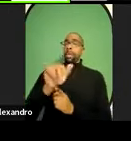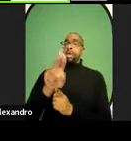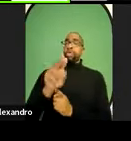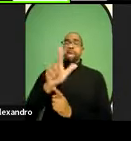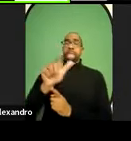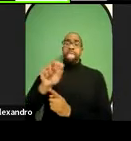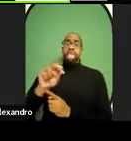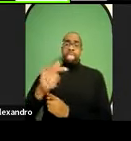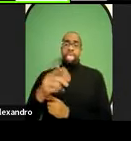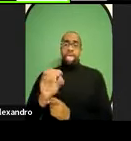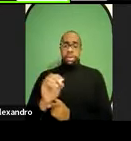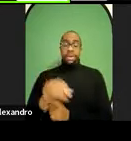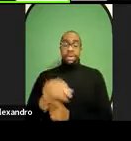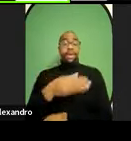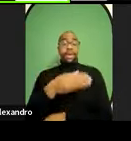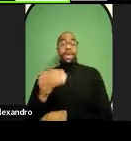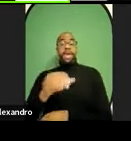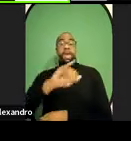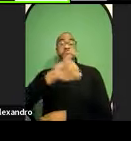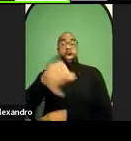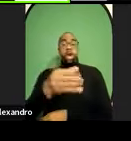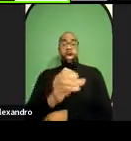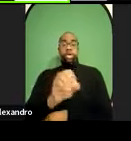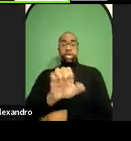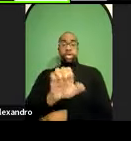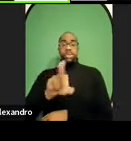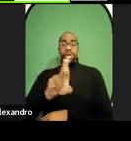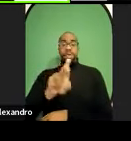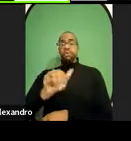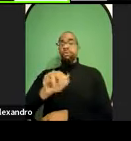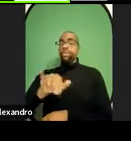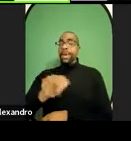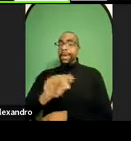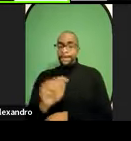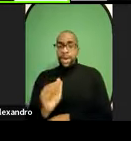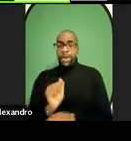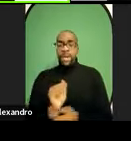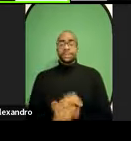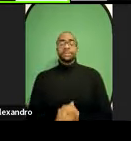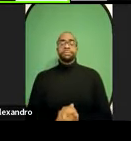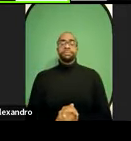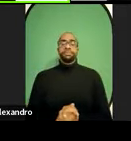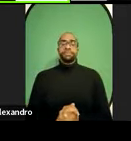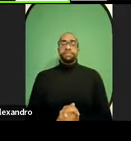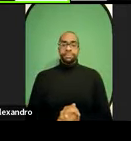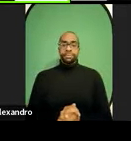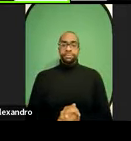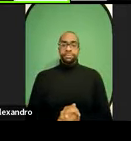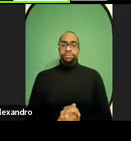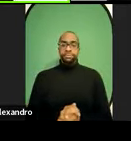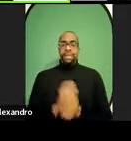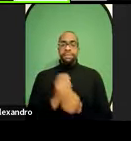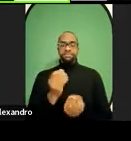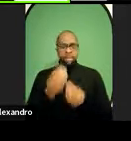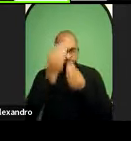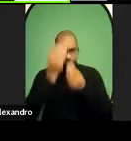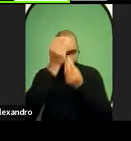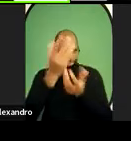Pediatric Critical care cialist at NYU, and gone and Jose Rios Lua director. at the at the New York City department of at the New York City department of Education is family empowerment and communications